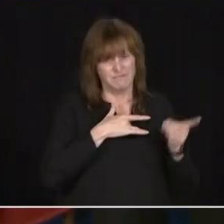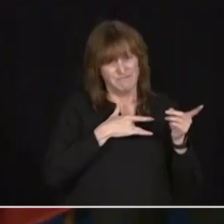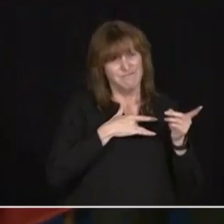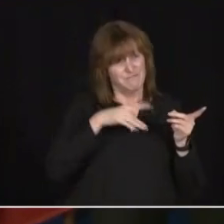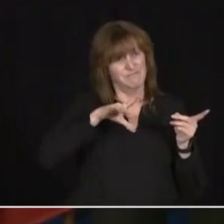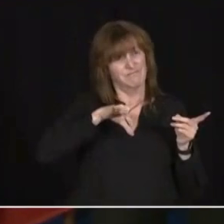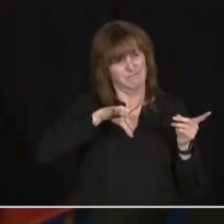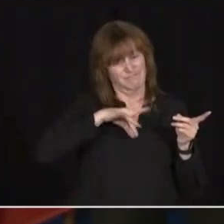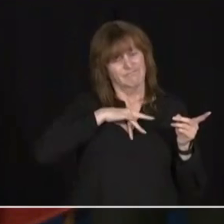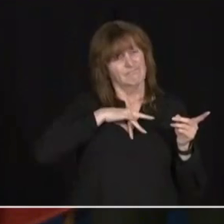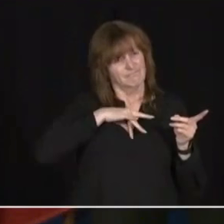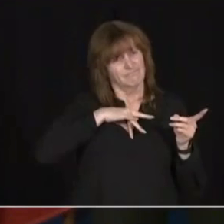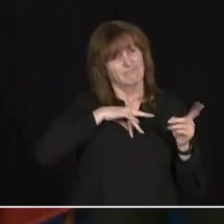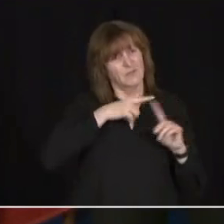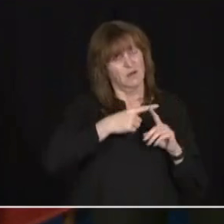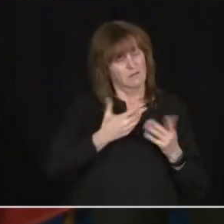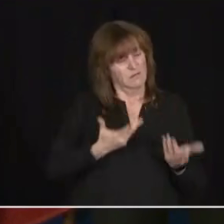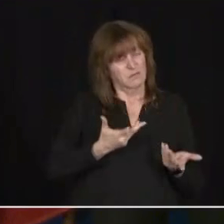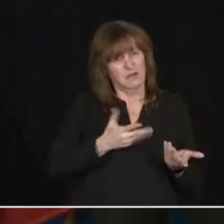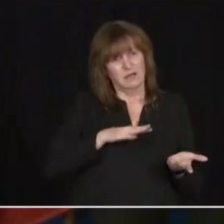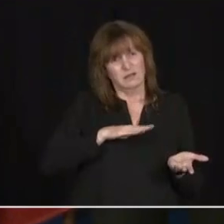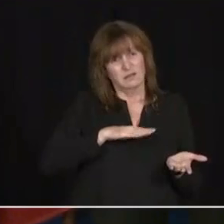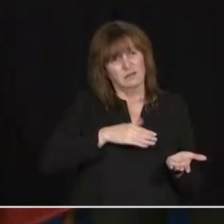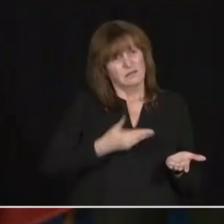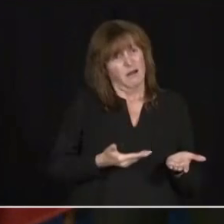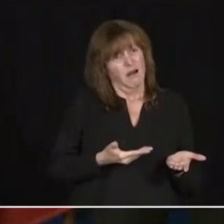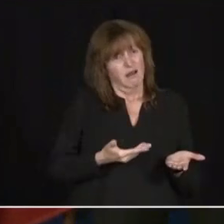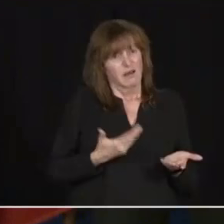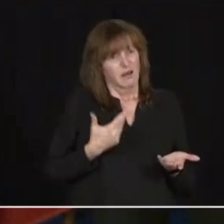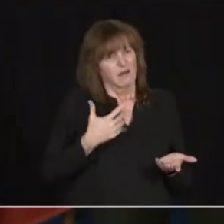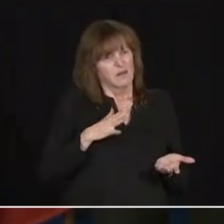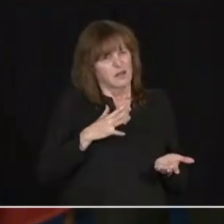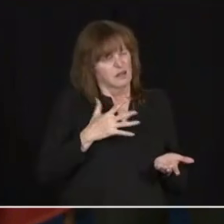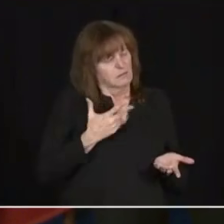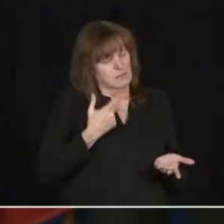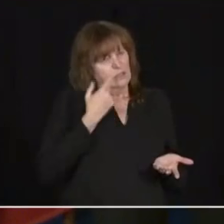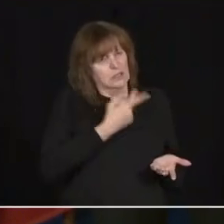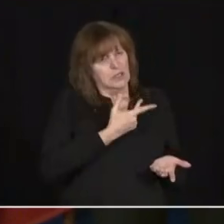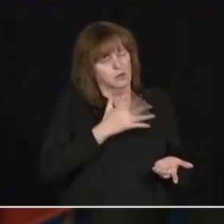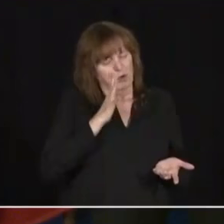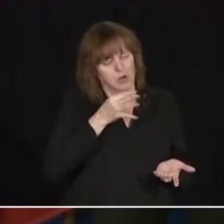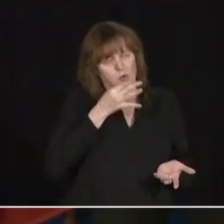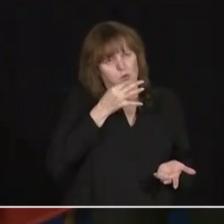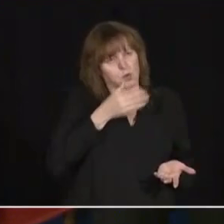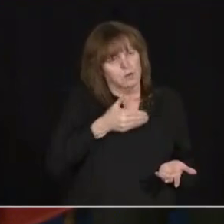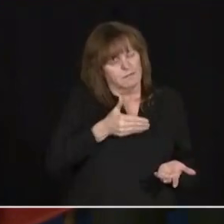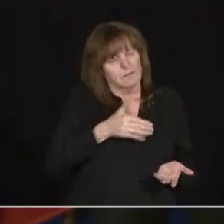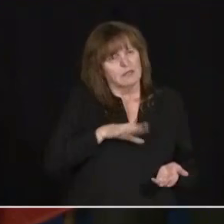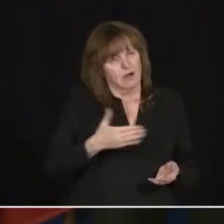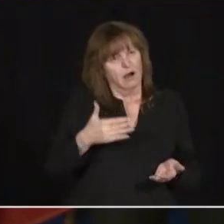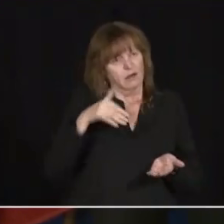COVID-19 pos positive. She will die perhaps today. The doctor confirms this.